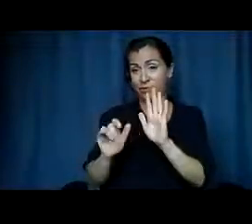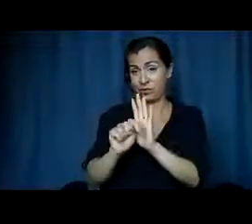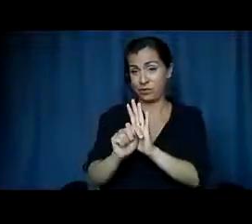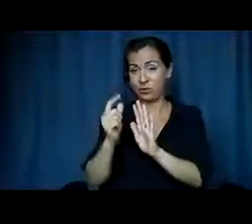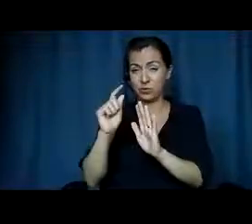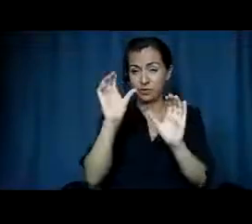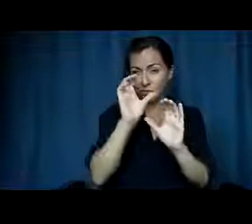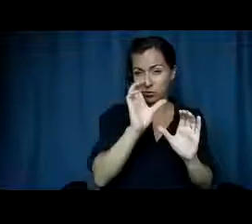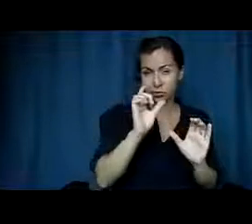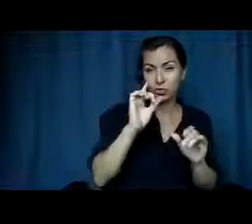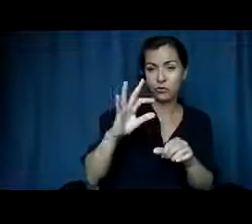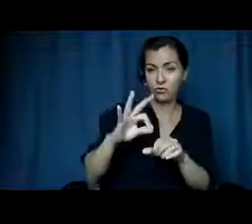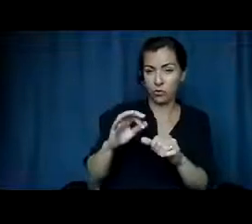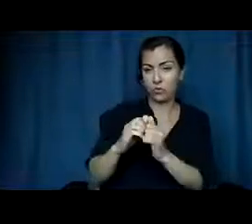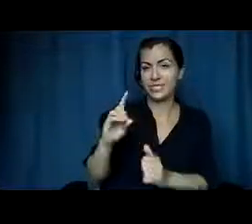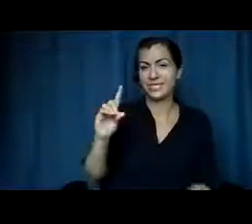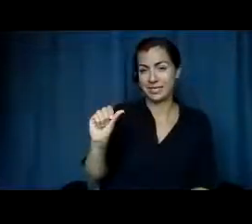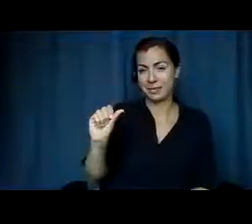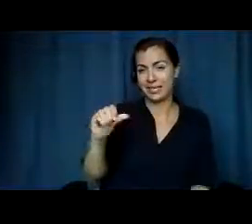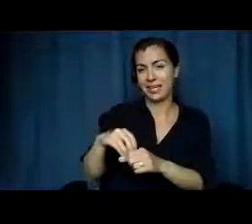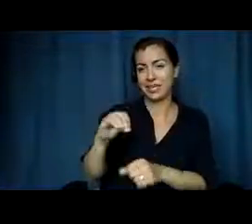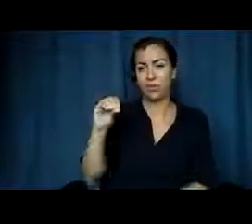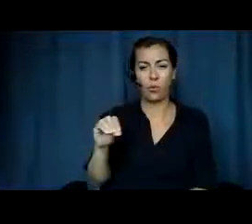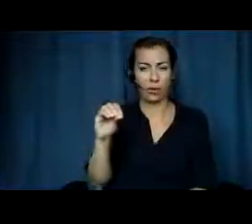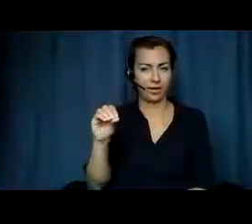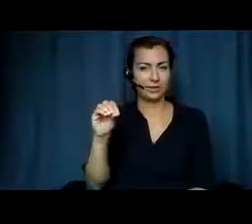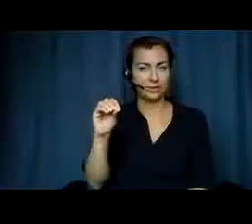haven't been, if they're not, serving on a sentence.